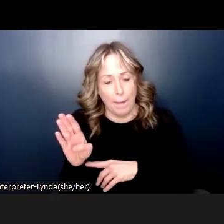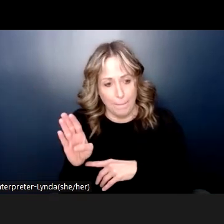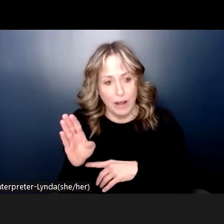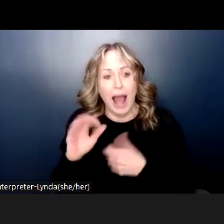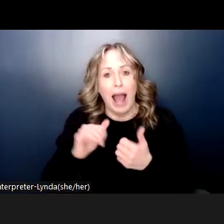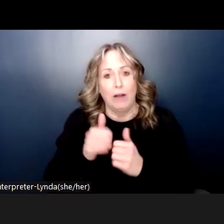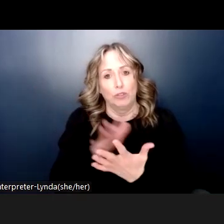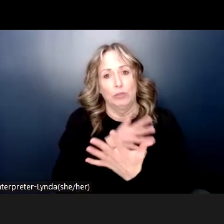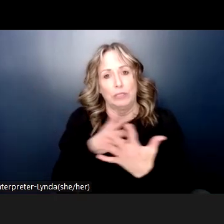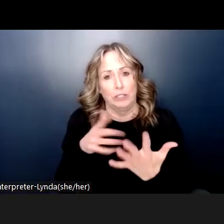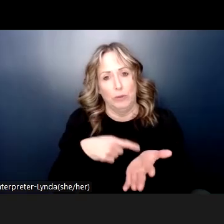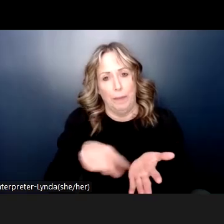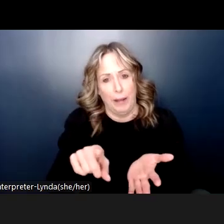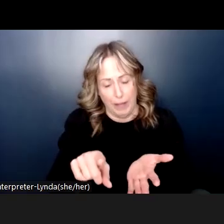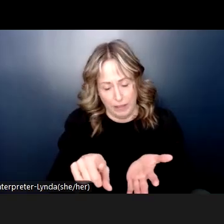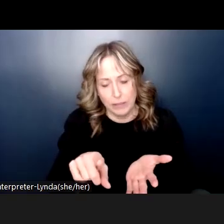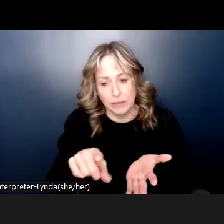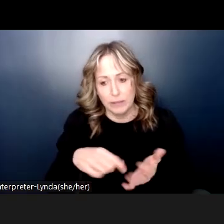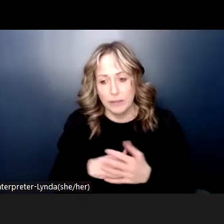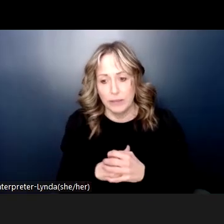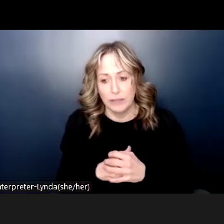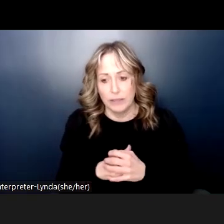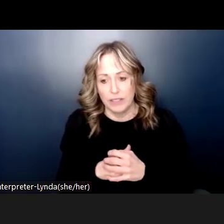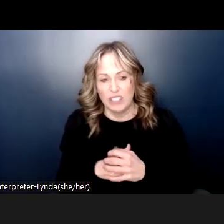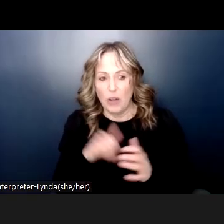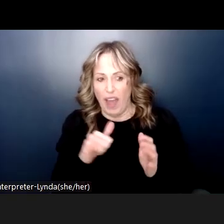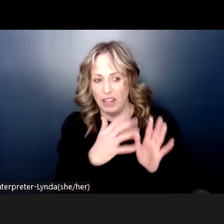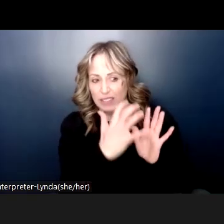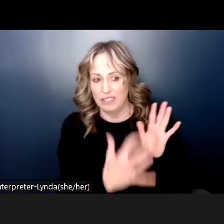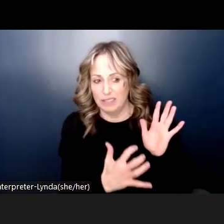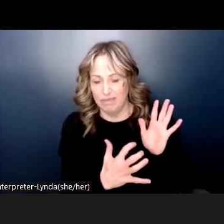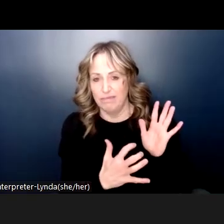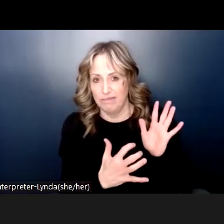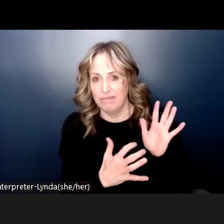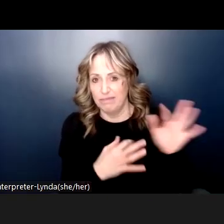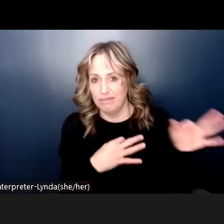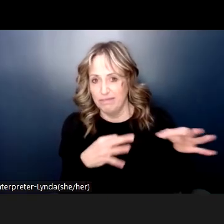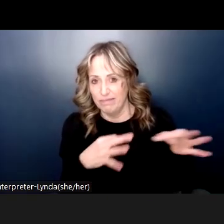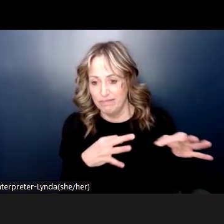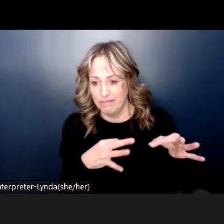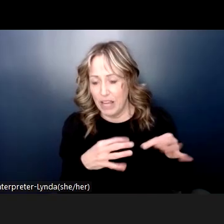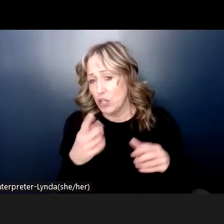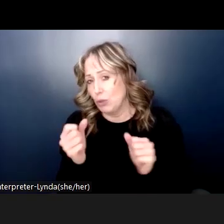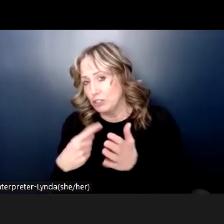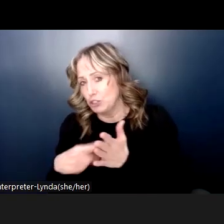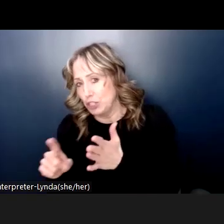Again, I spoke to it, but here it is in writing. And you'll get this deck and you can check the vendor web at any time because it's already there.